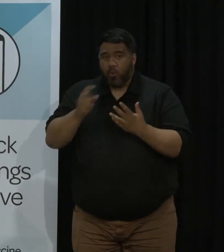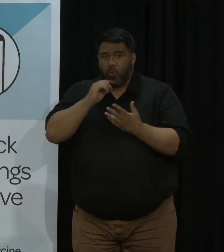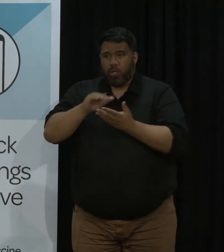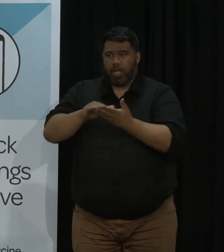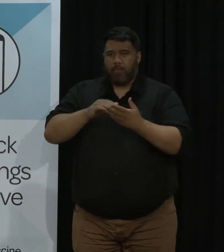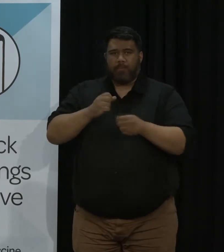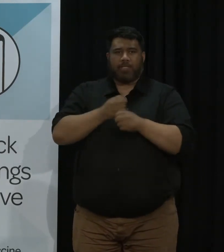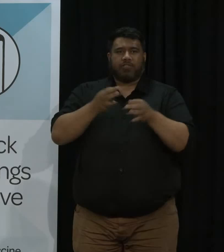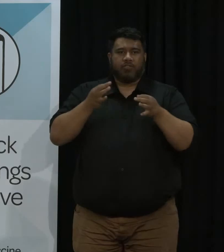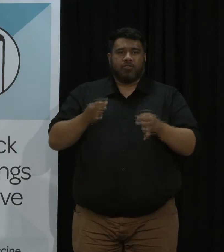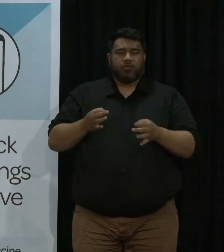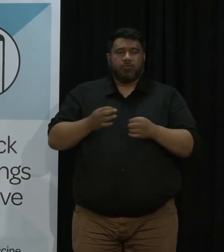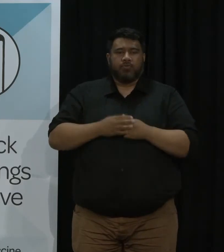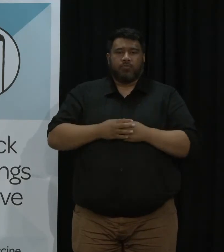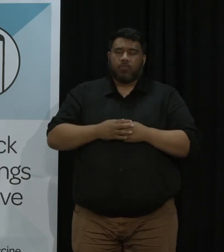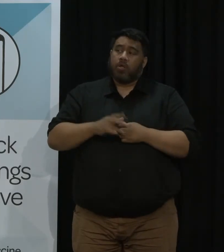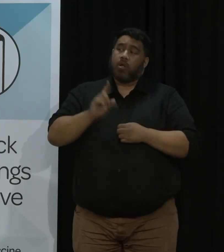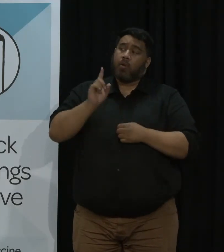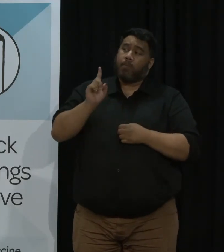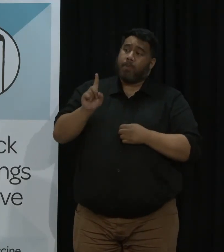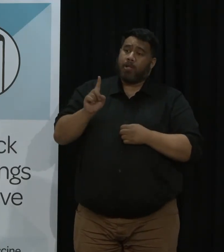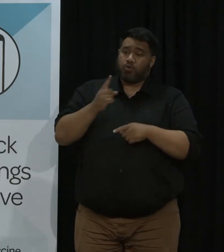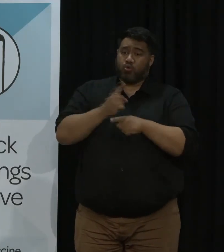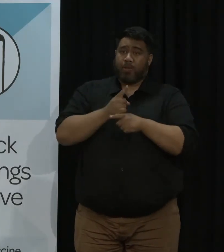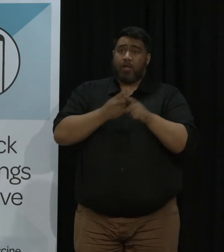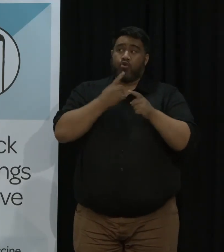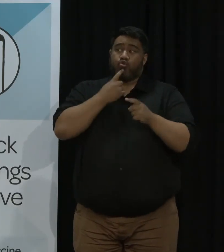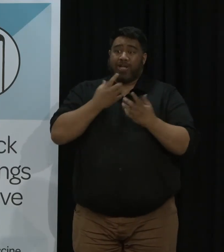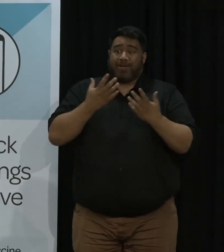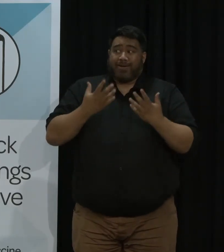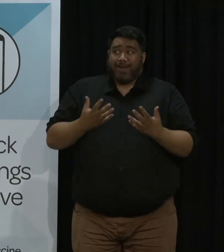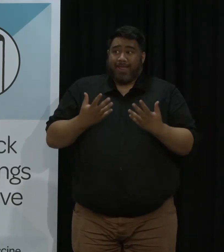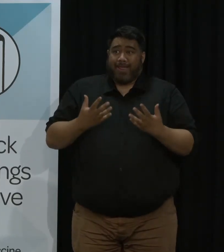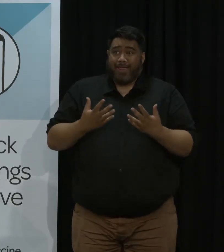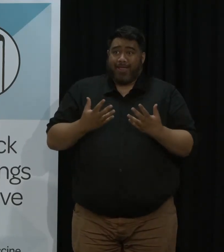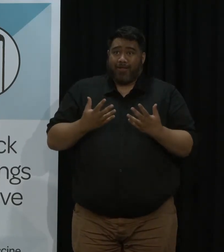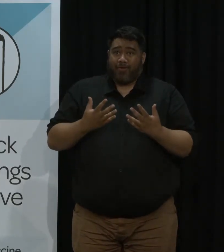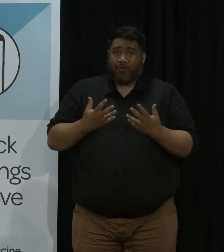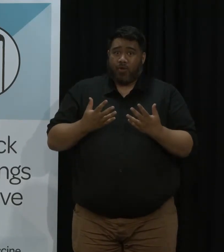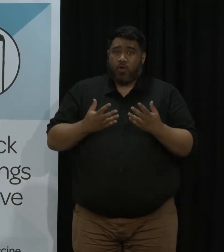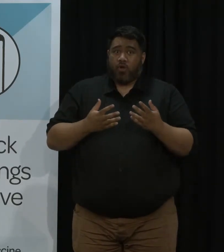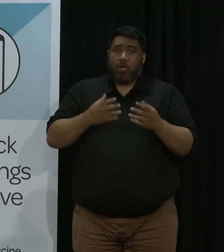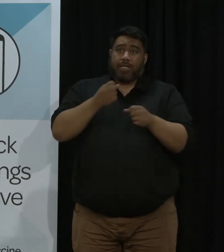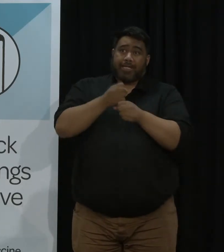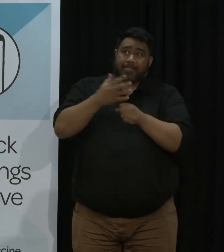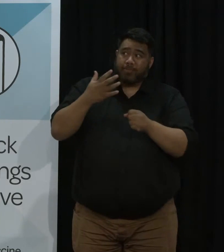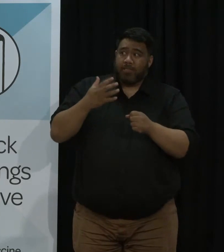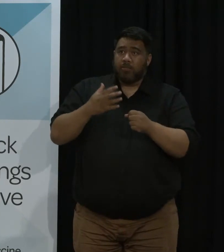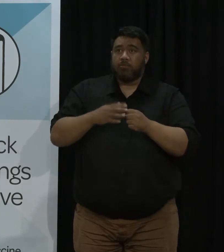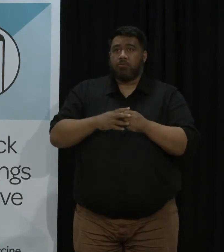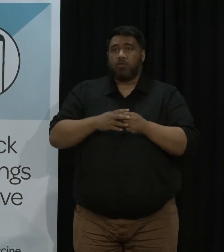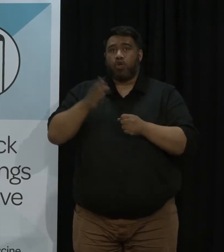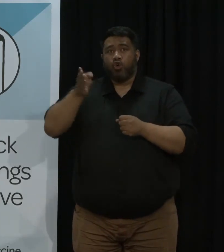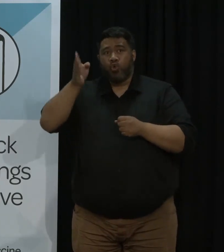seen a lift in vaccination rates alongside considering all